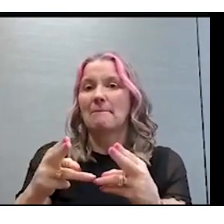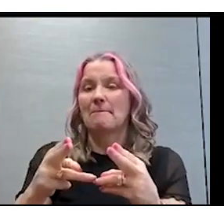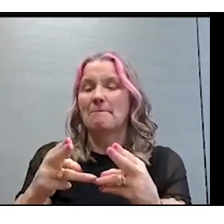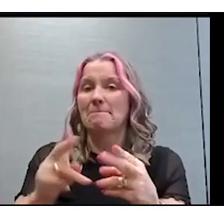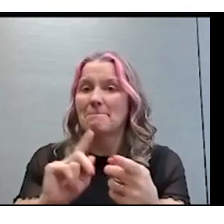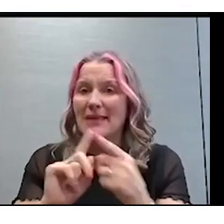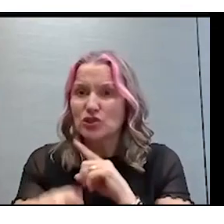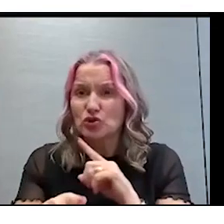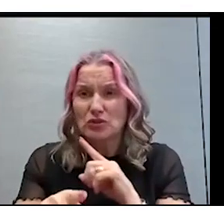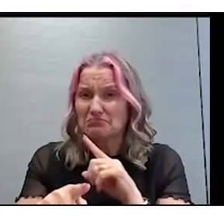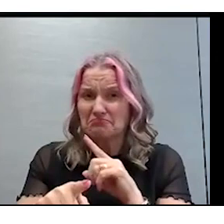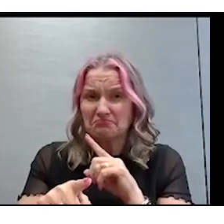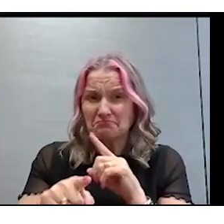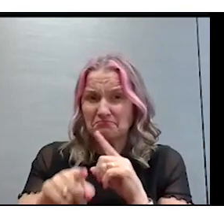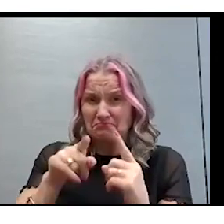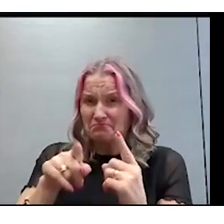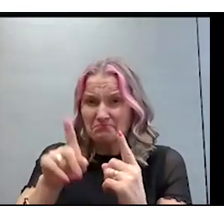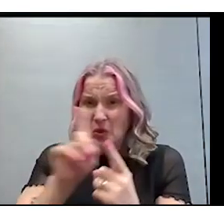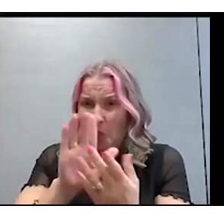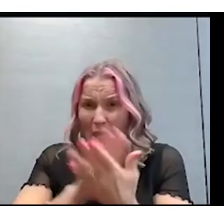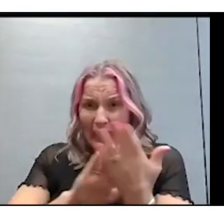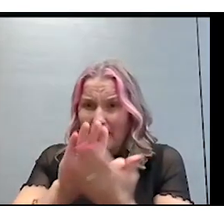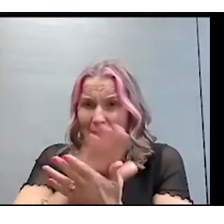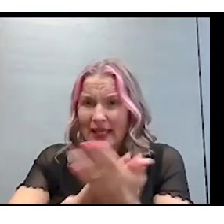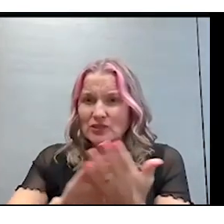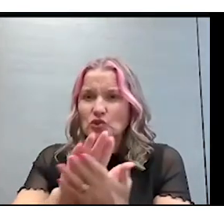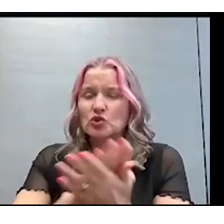What is a system message? So think of a system message